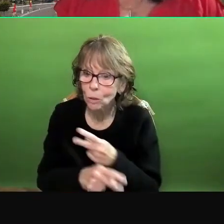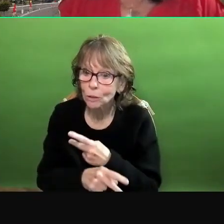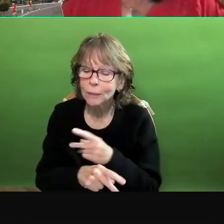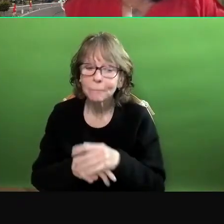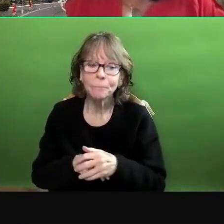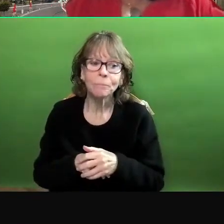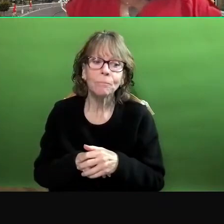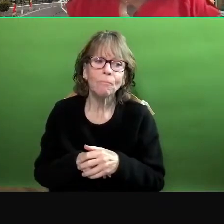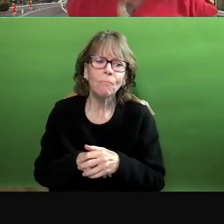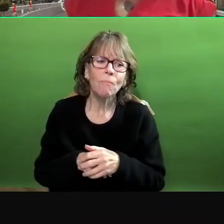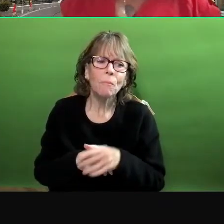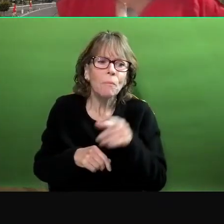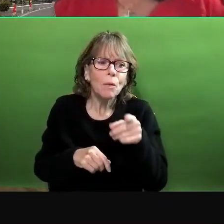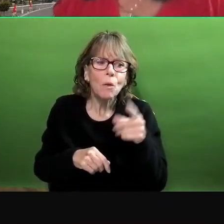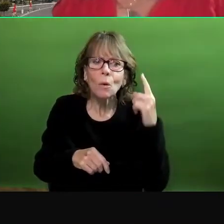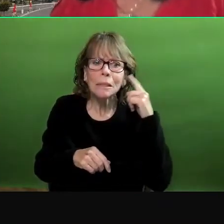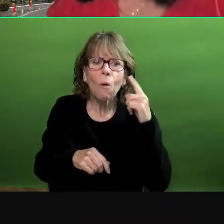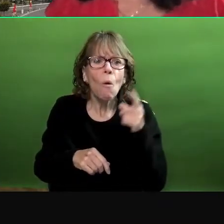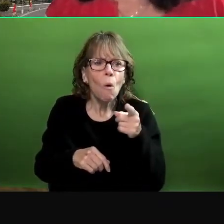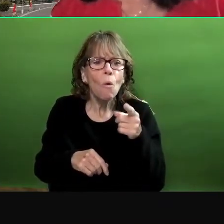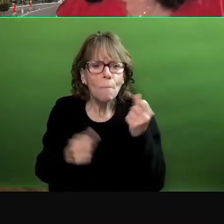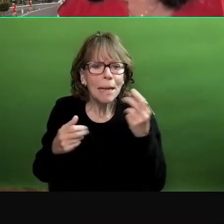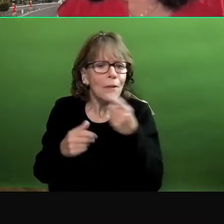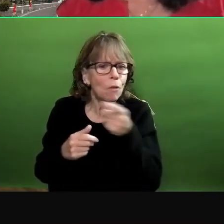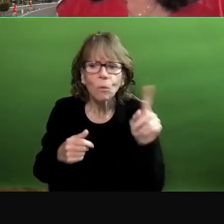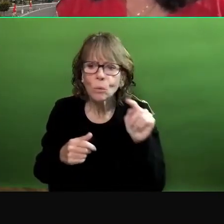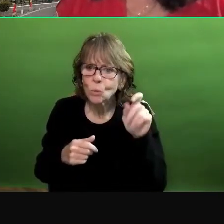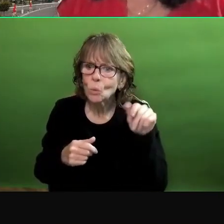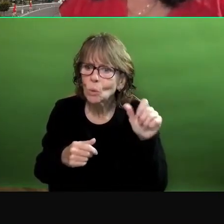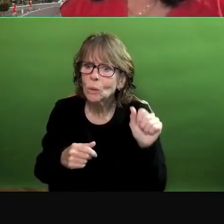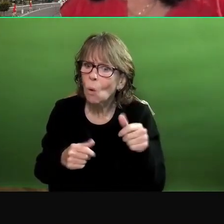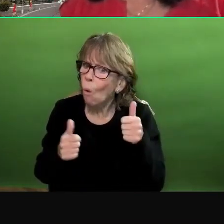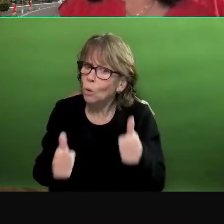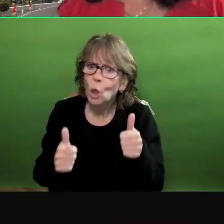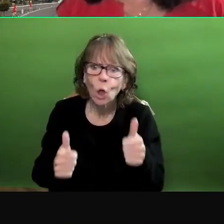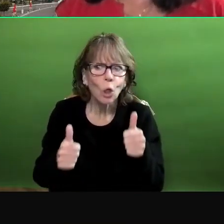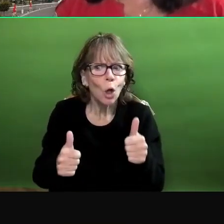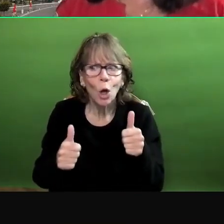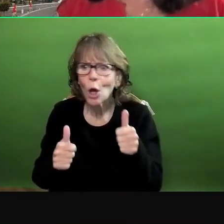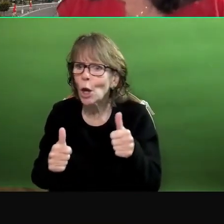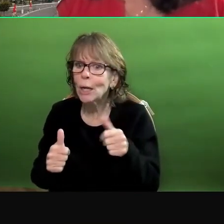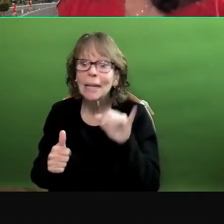sound really good because we can make sure people have not fallen and when to intervene immediately.